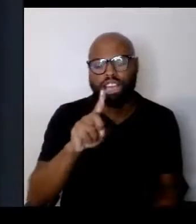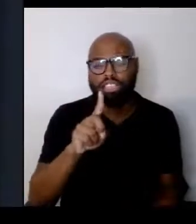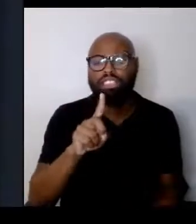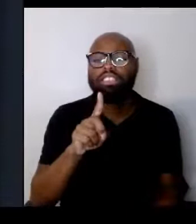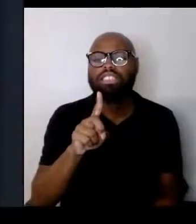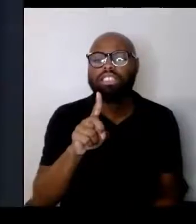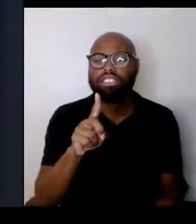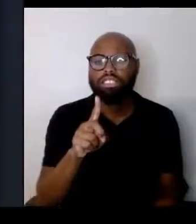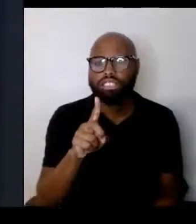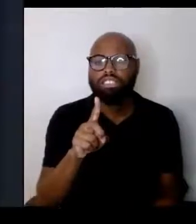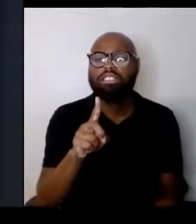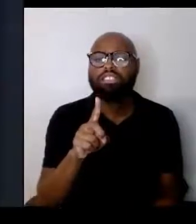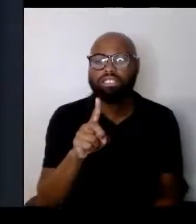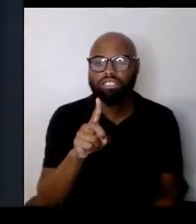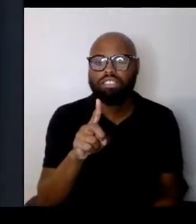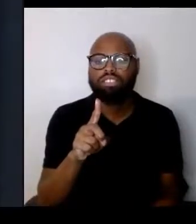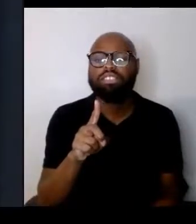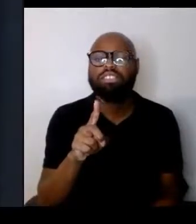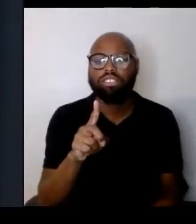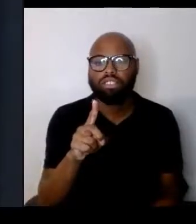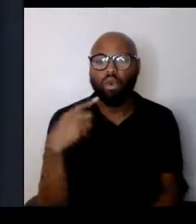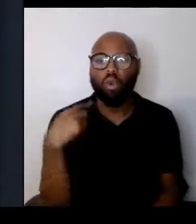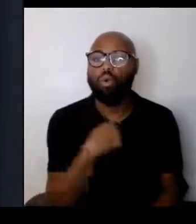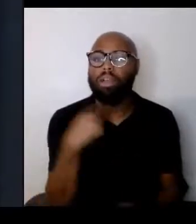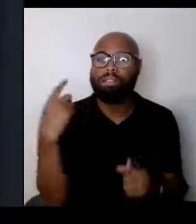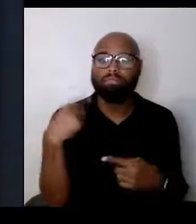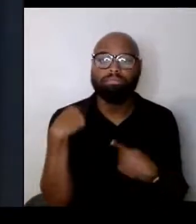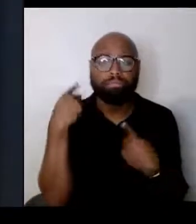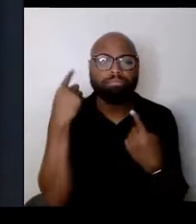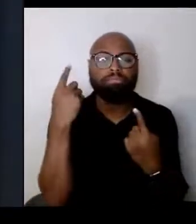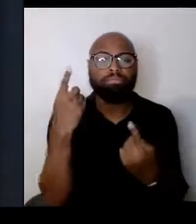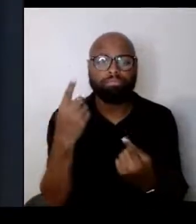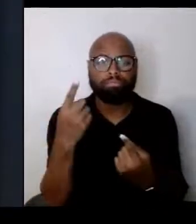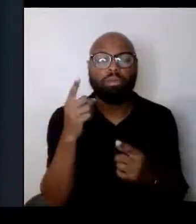been indoctrinated and they have been using those two,